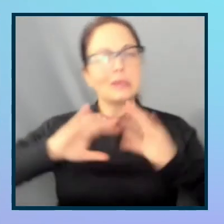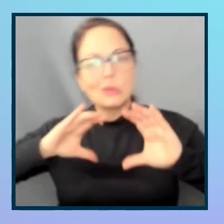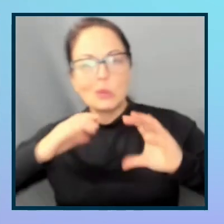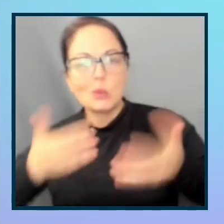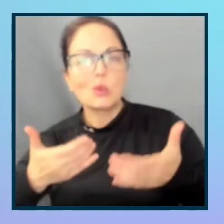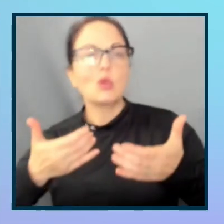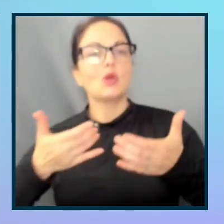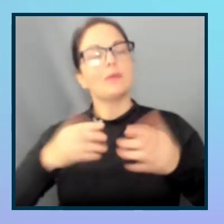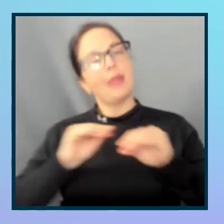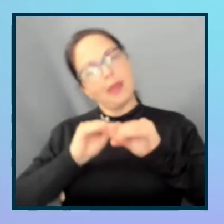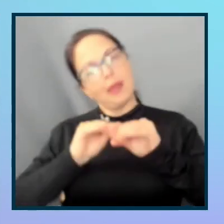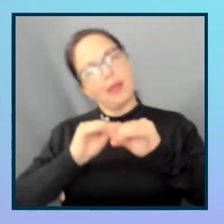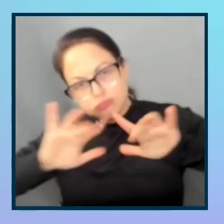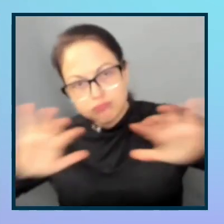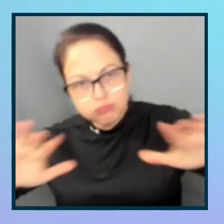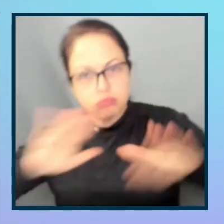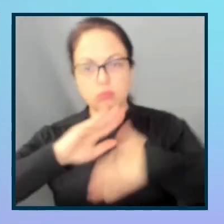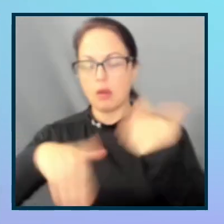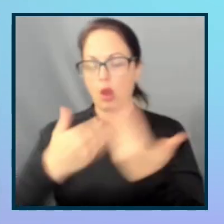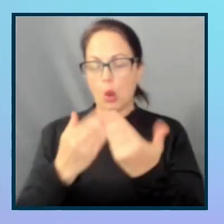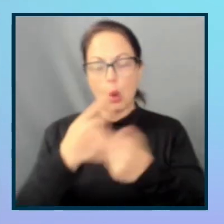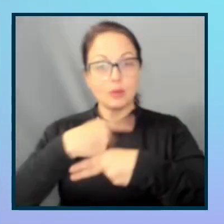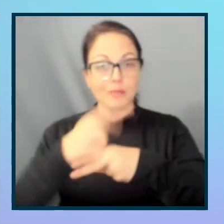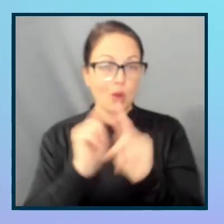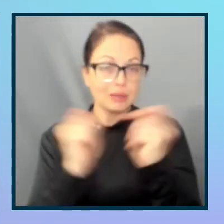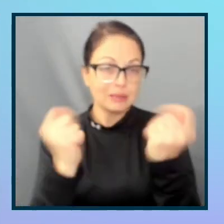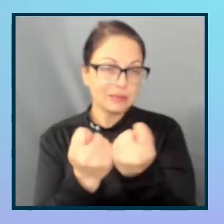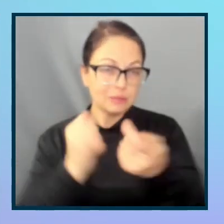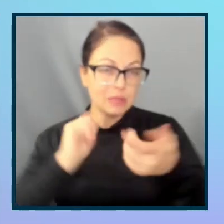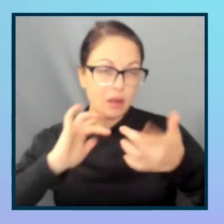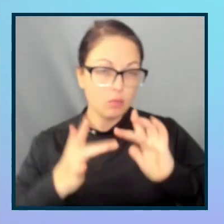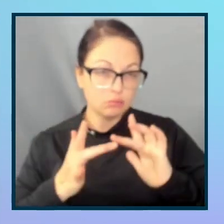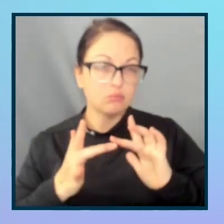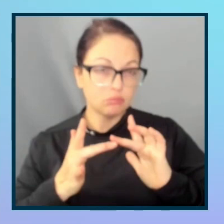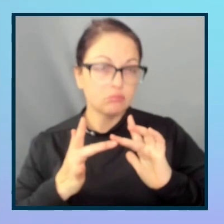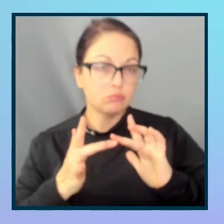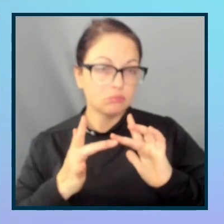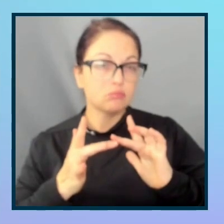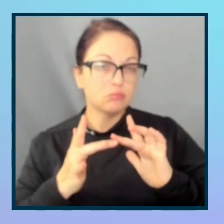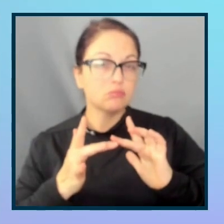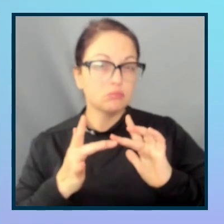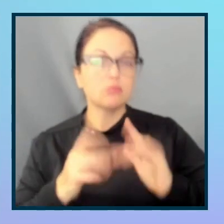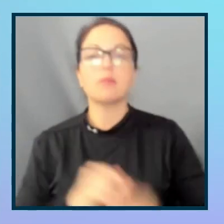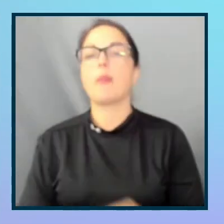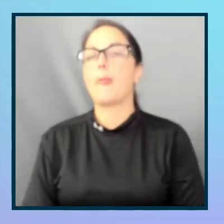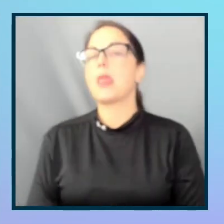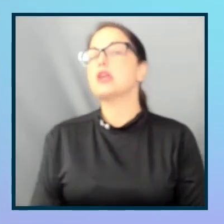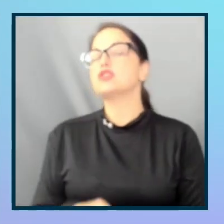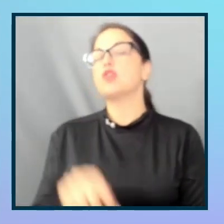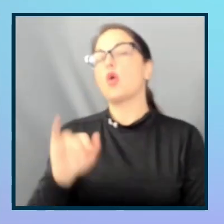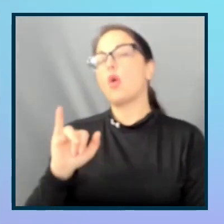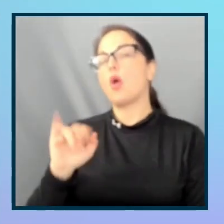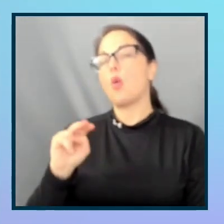to every product team and every network. And so when Intuit was looking to expand our DEI,